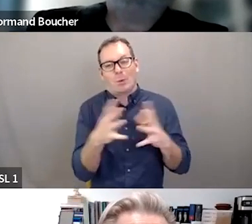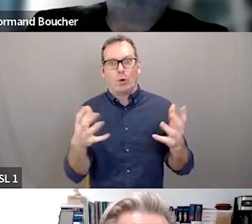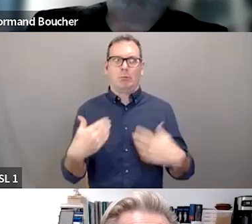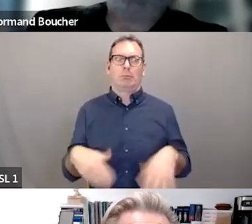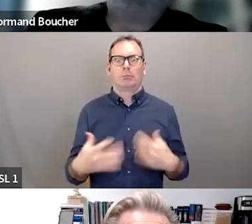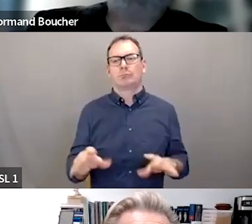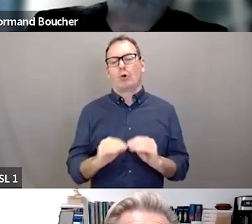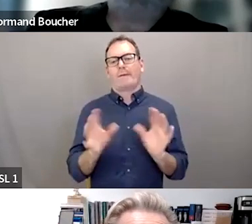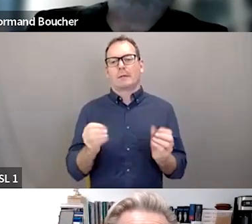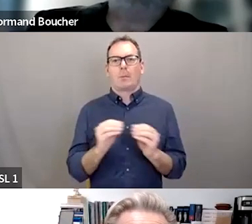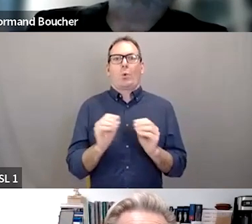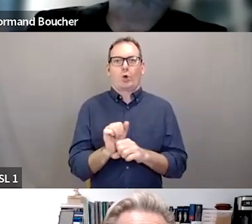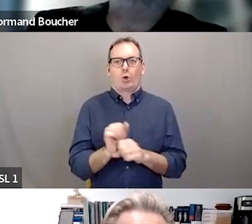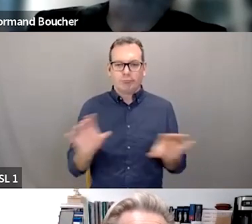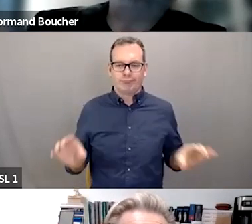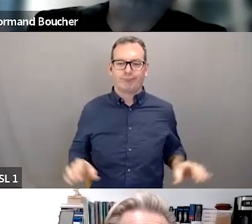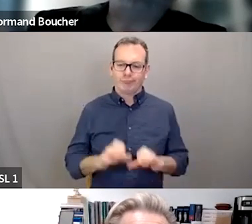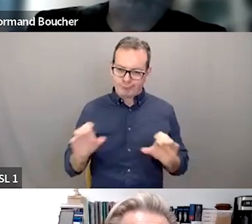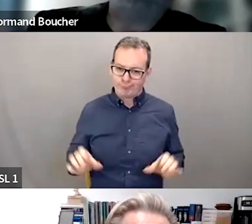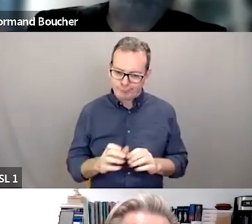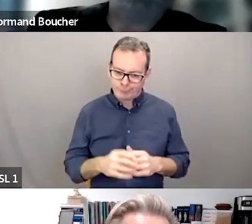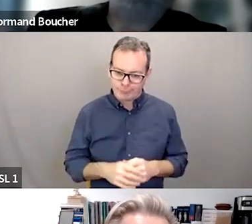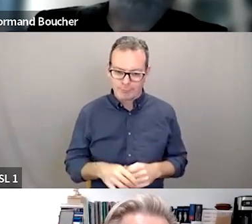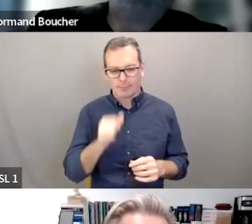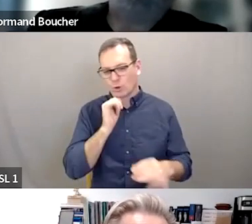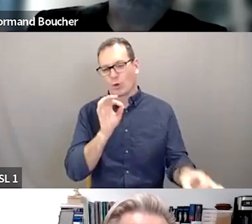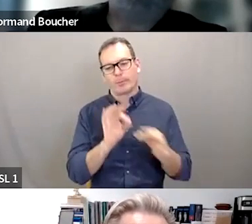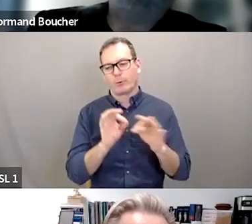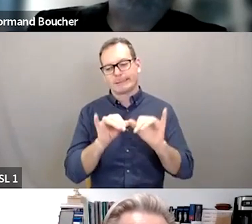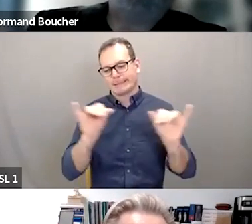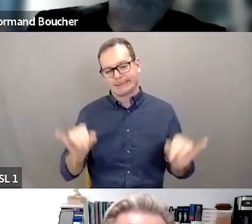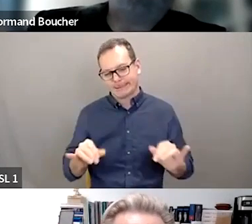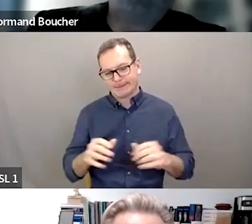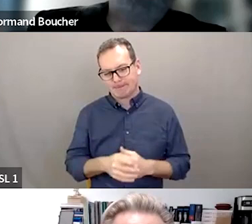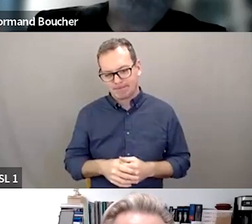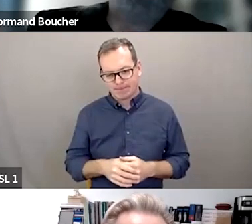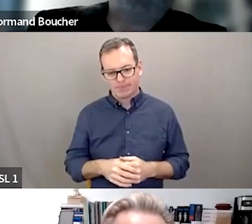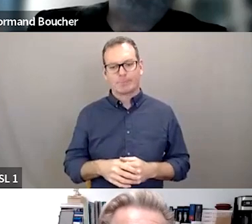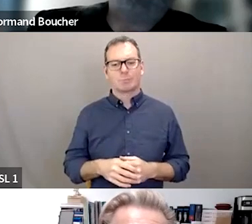us to do going forward it's not a perfect system there's lots of barriers to accessing the services